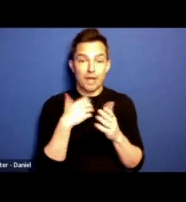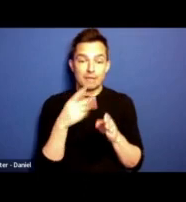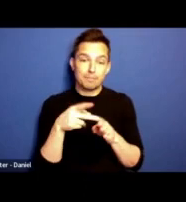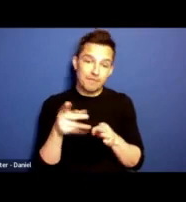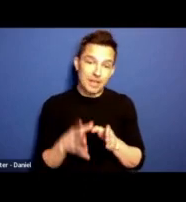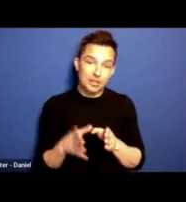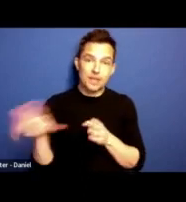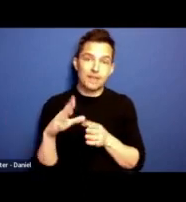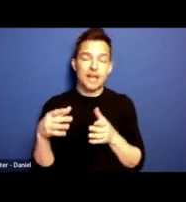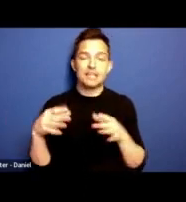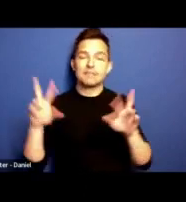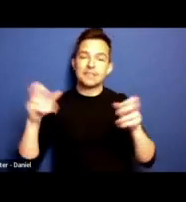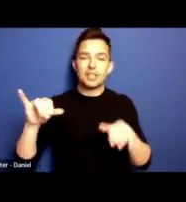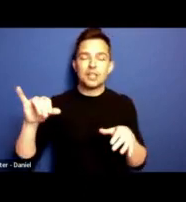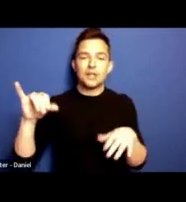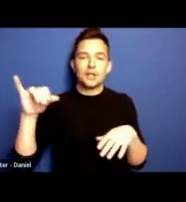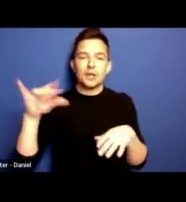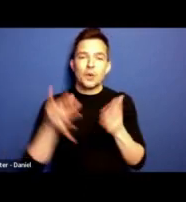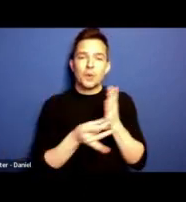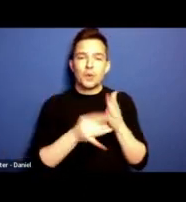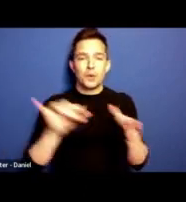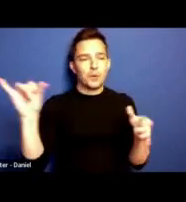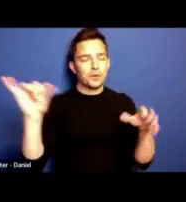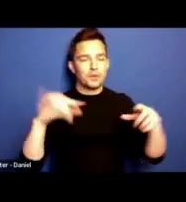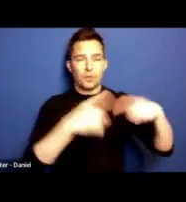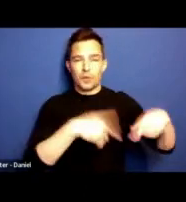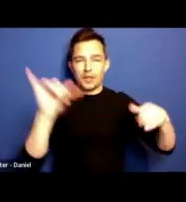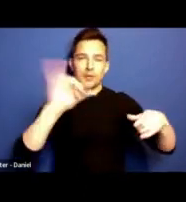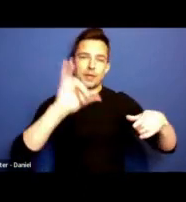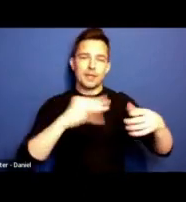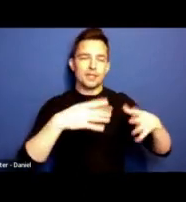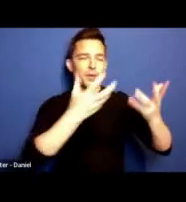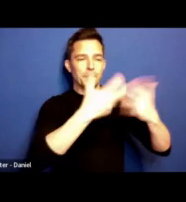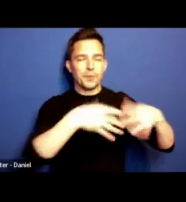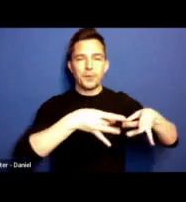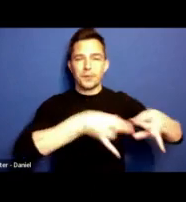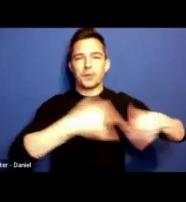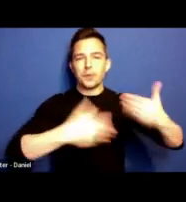of greased the wheels for me to do that. And the reality is that